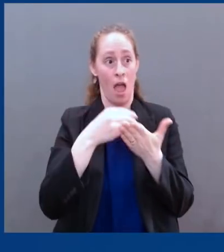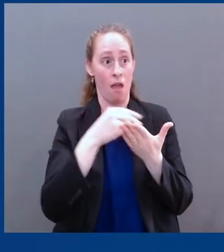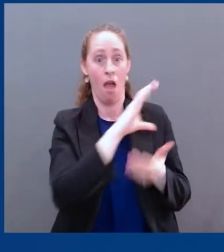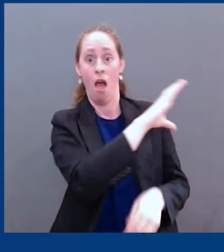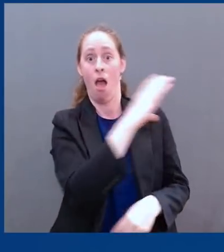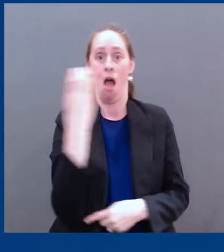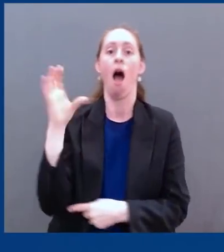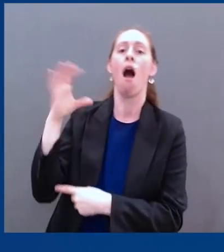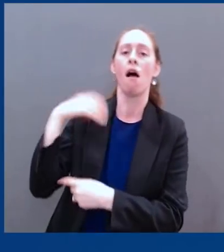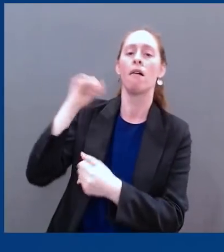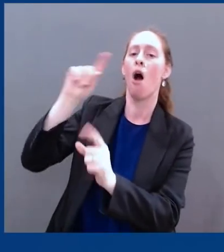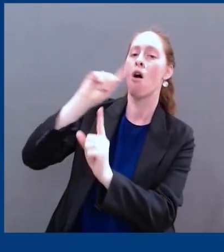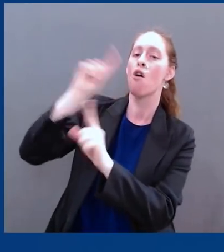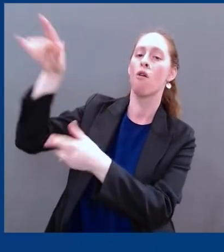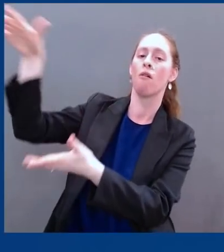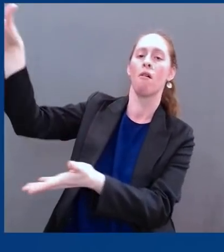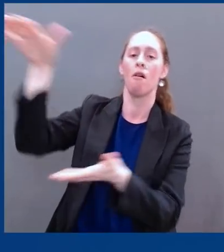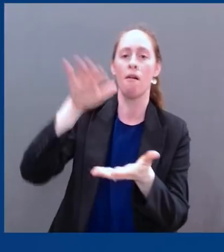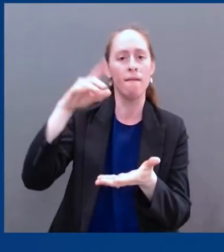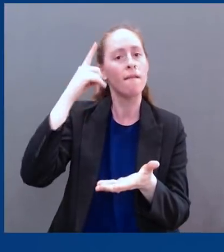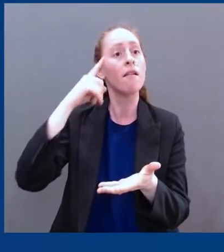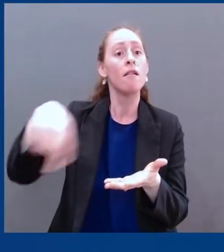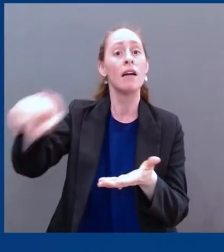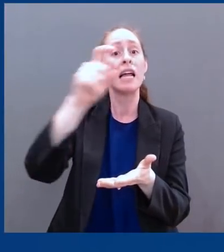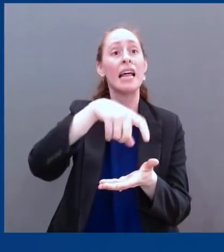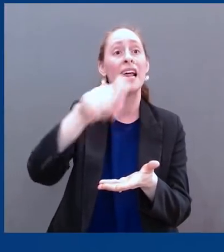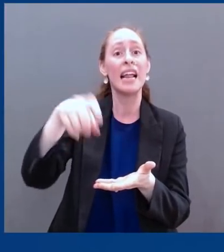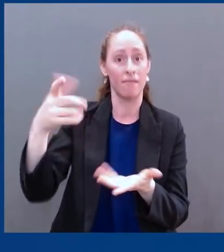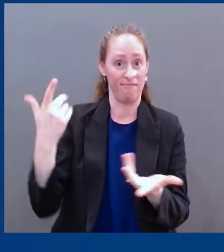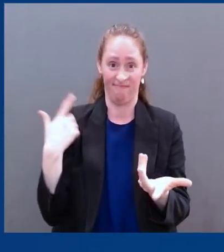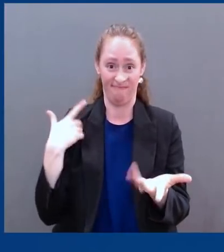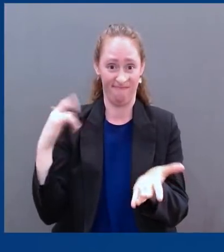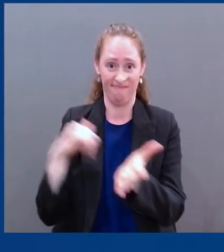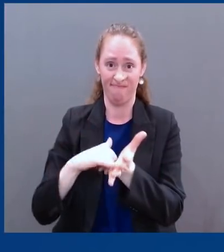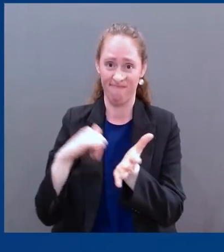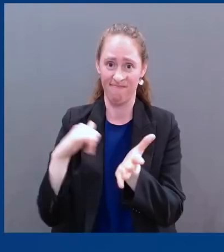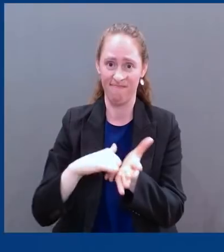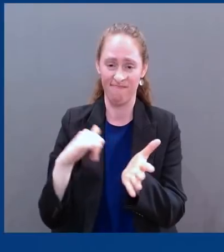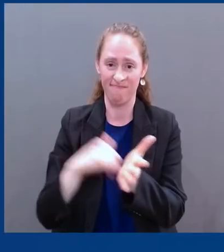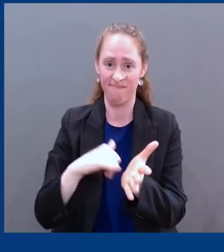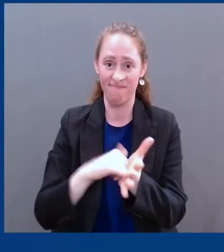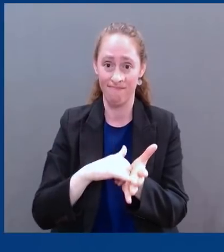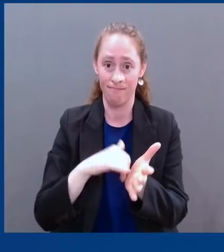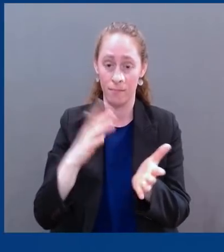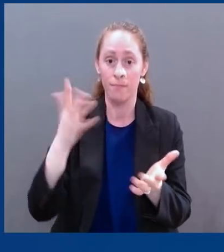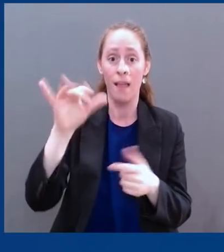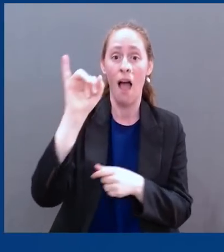Furthermore, if things change and there's a need for a new vaccine, a new formulation -- for example,